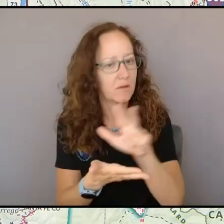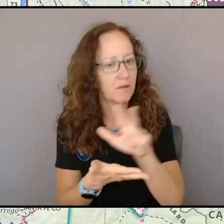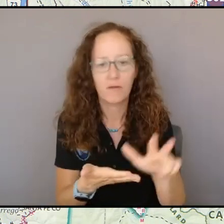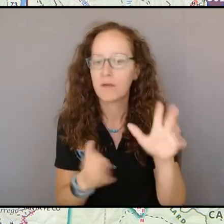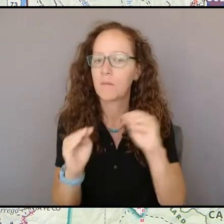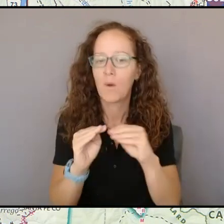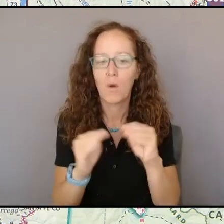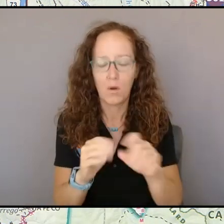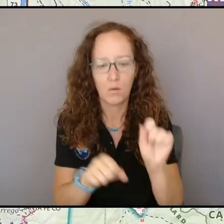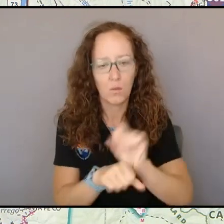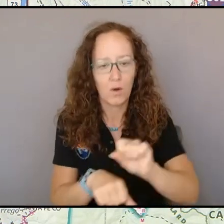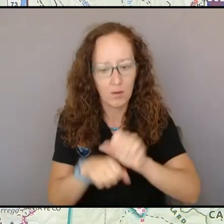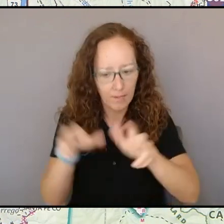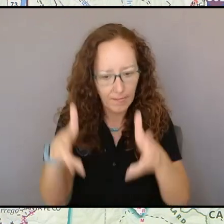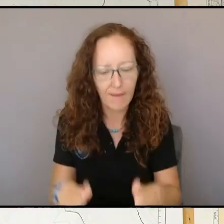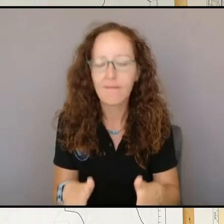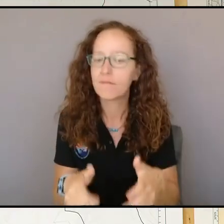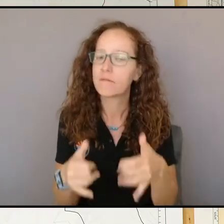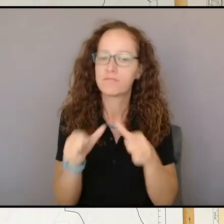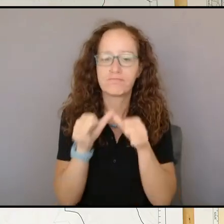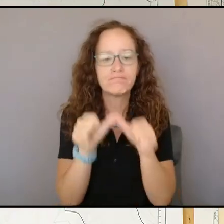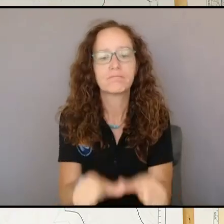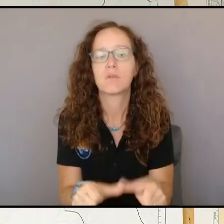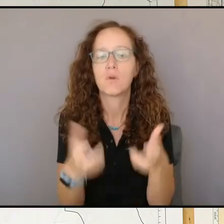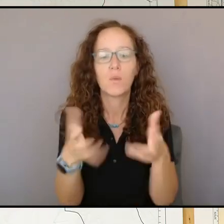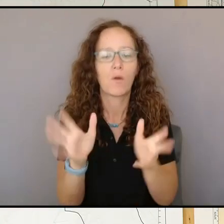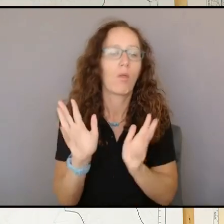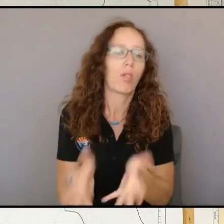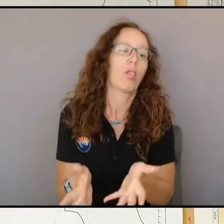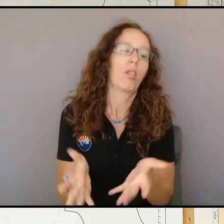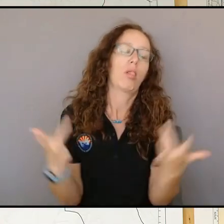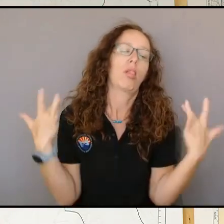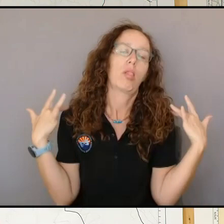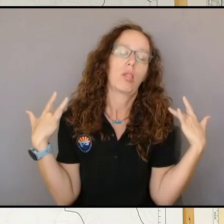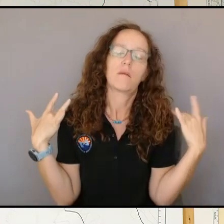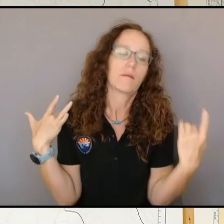anything undone. Um and that's what we're focusing on.